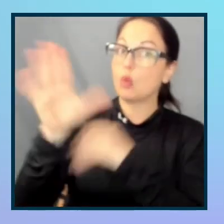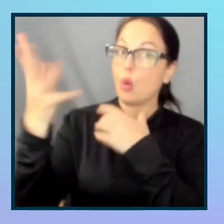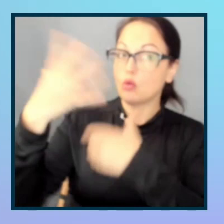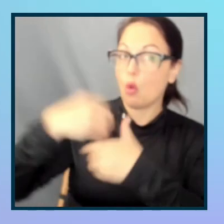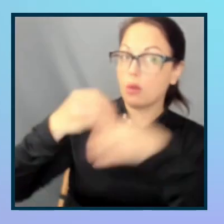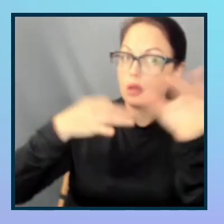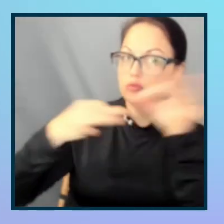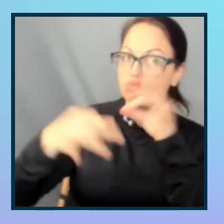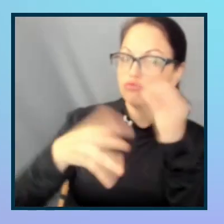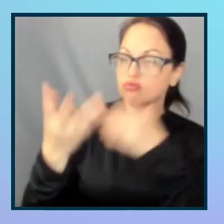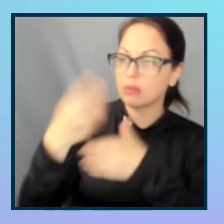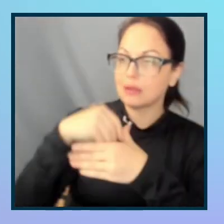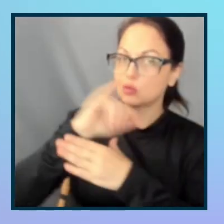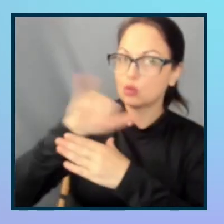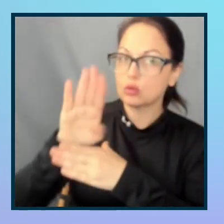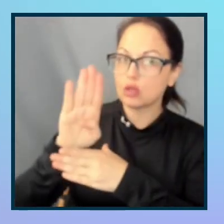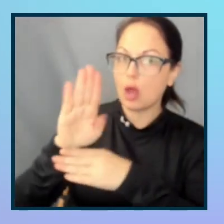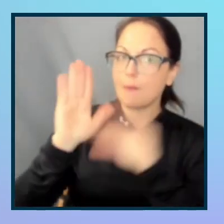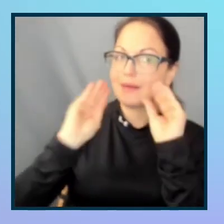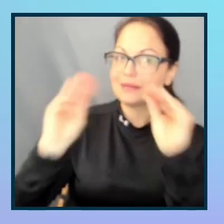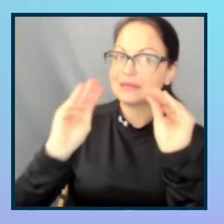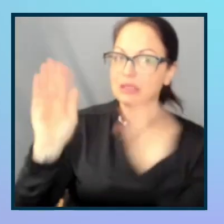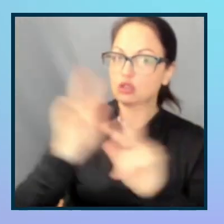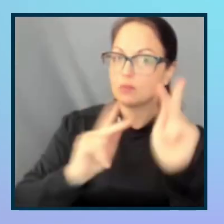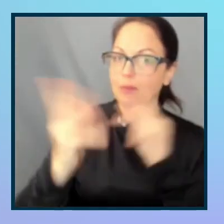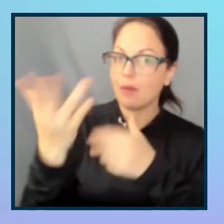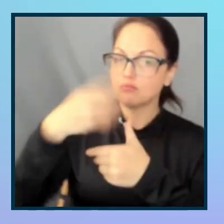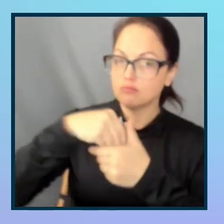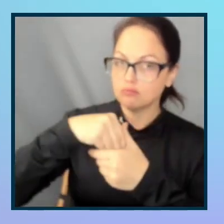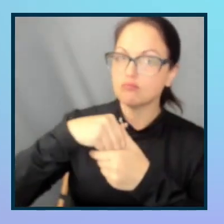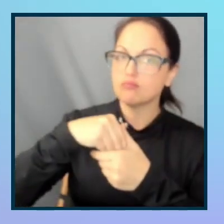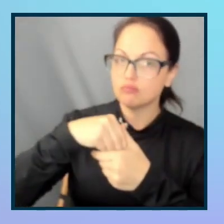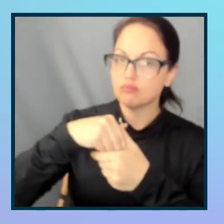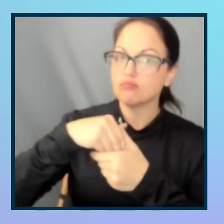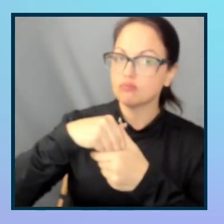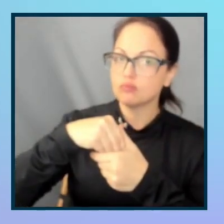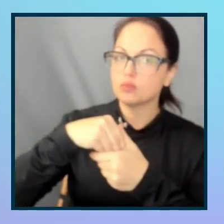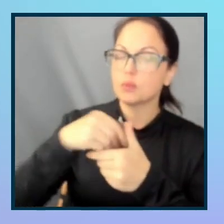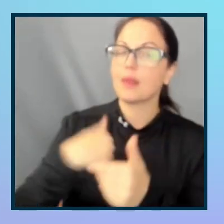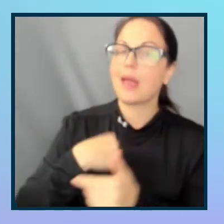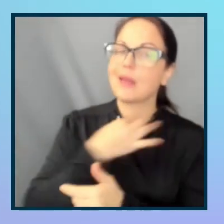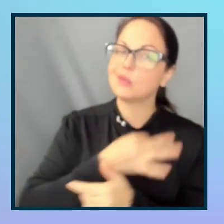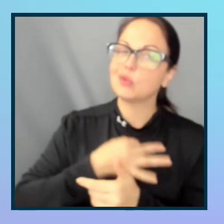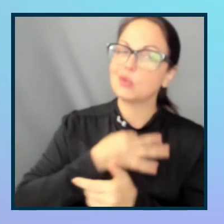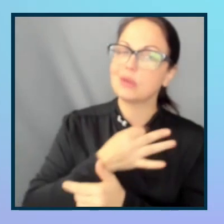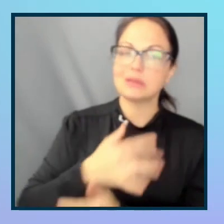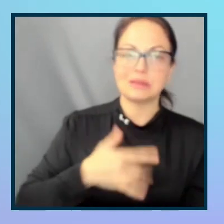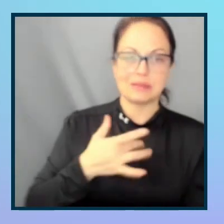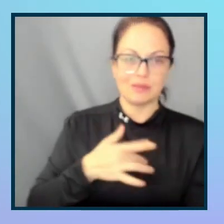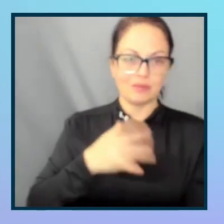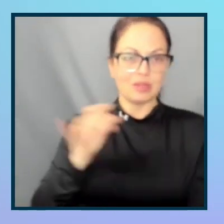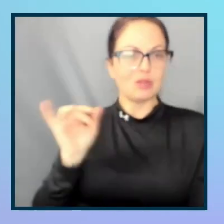into your jobs and teaching people internally, I'm curious, does it feel like people